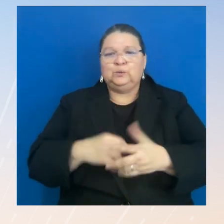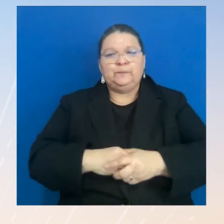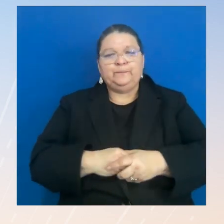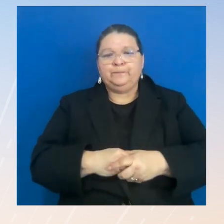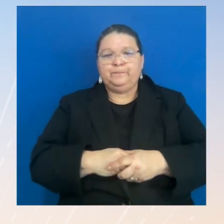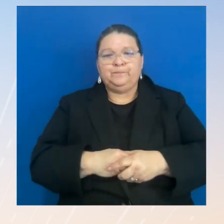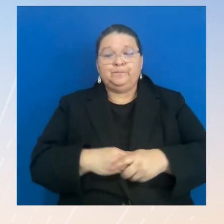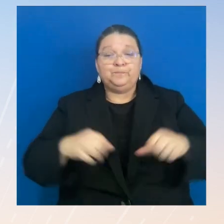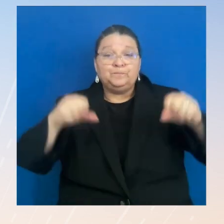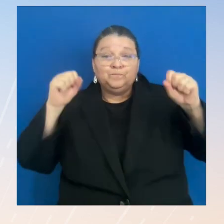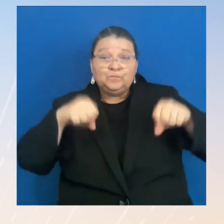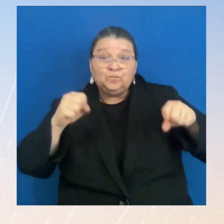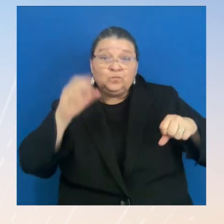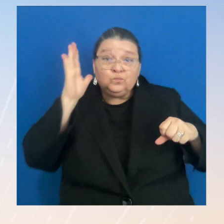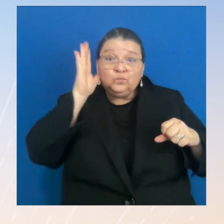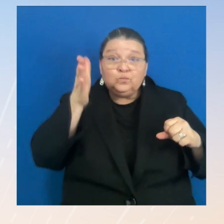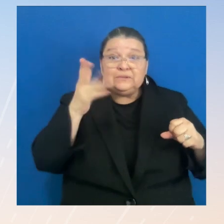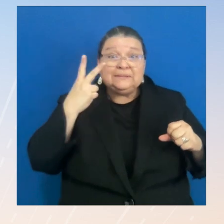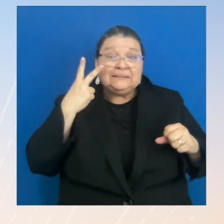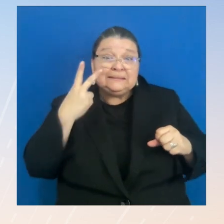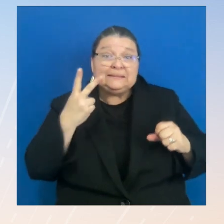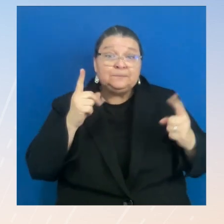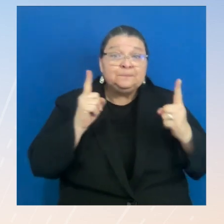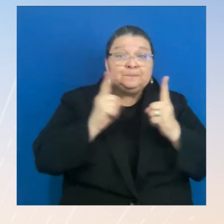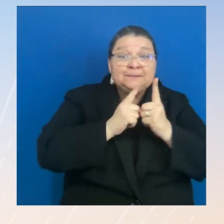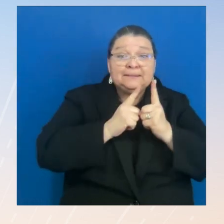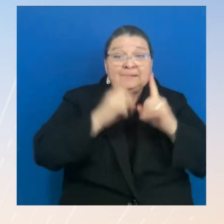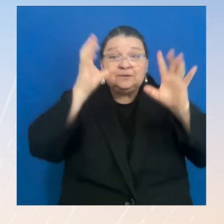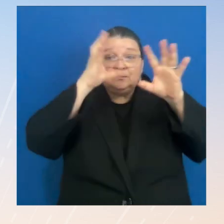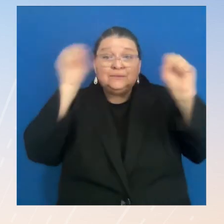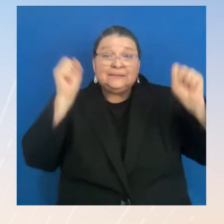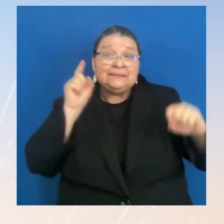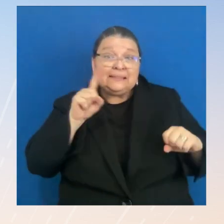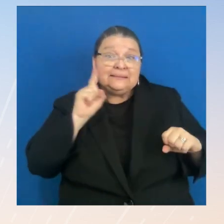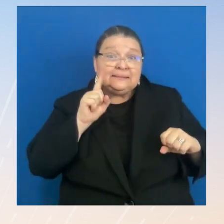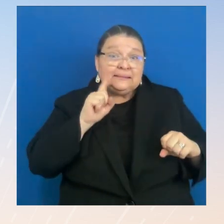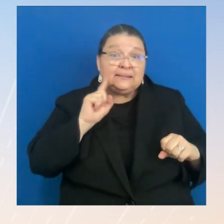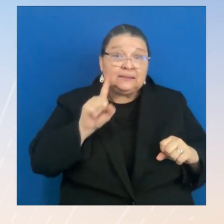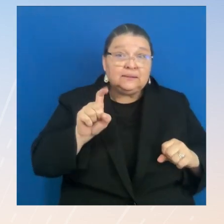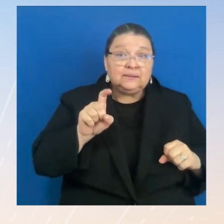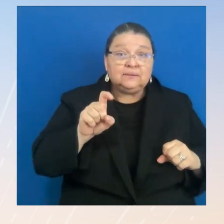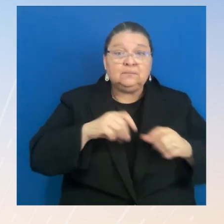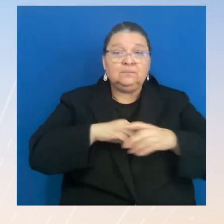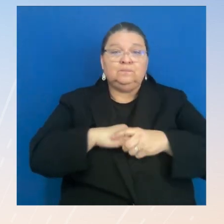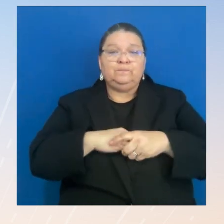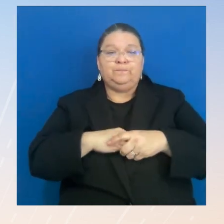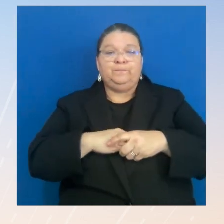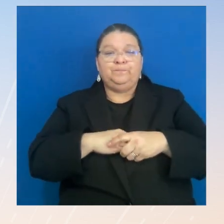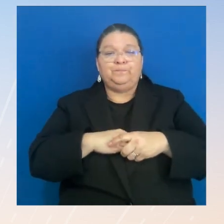Ms. Psaki: His goal is to meet in person, face to face with his European counterparts and talk about and assess